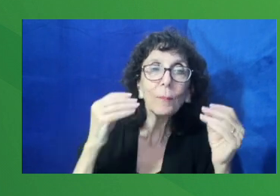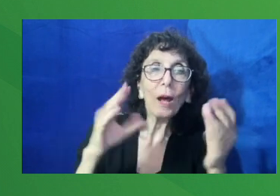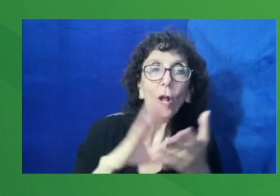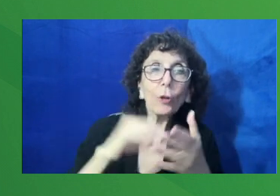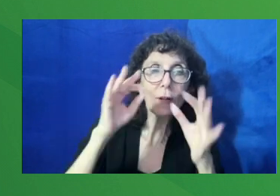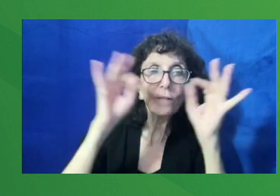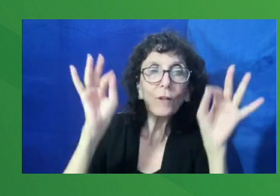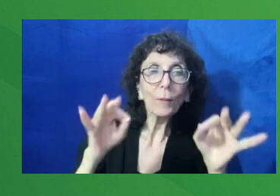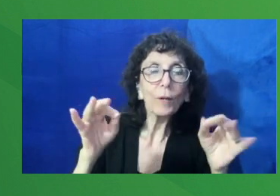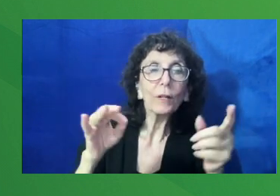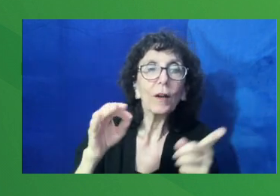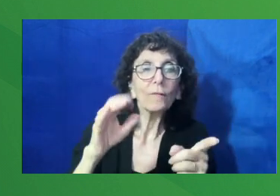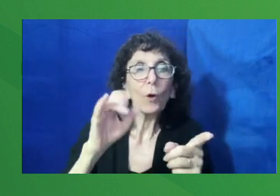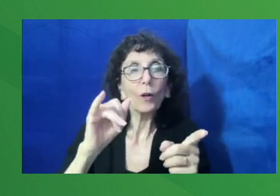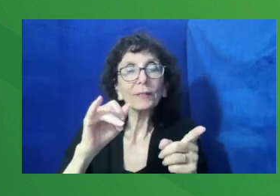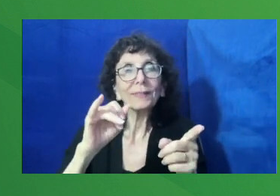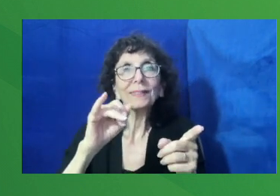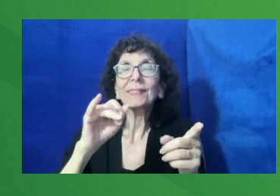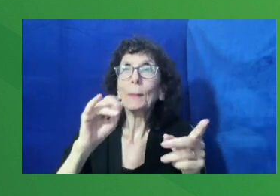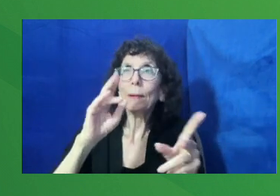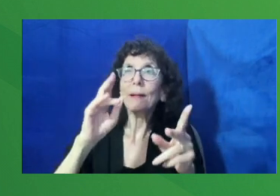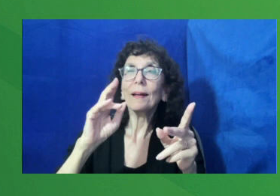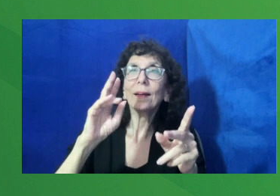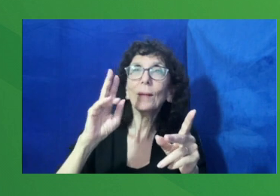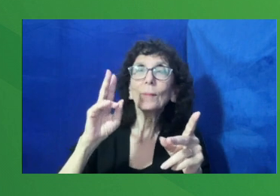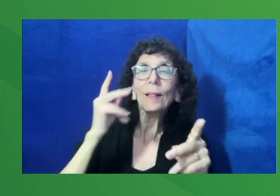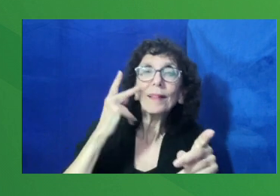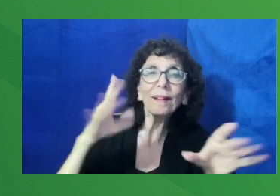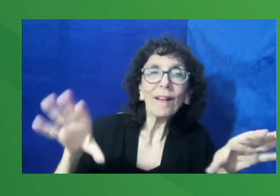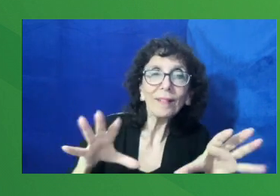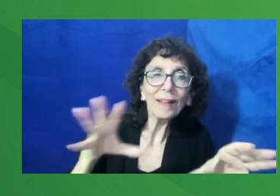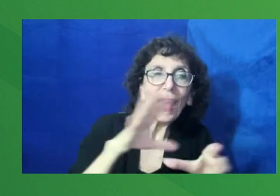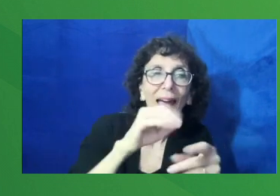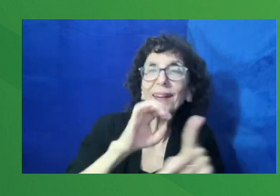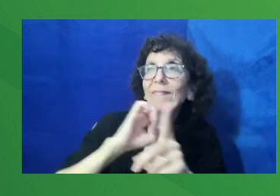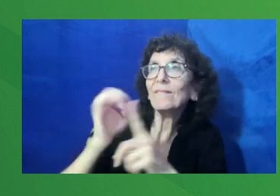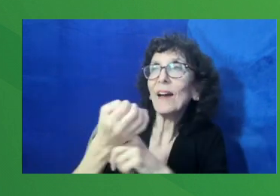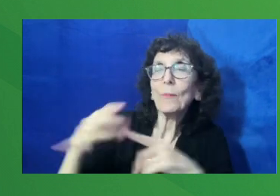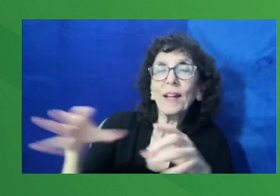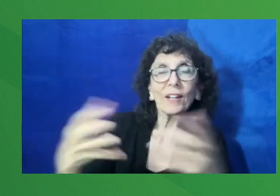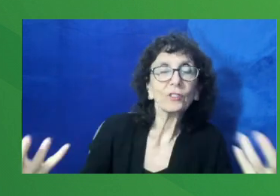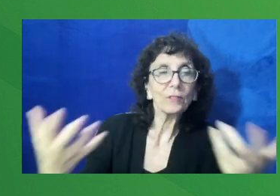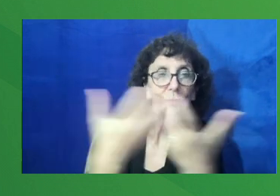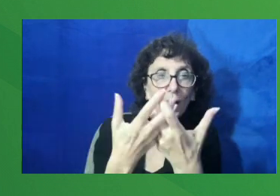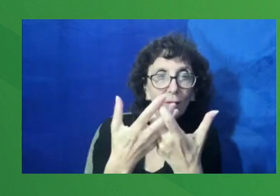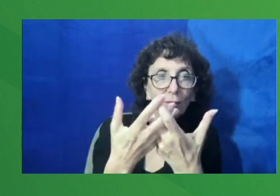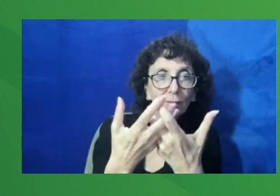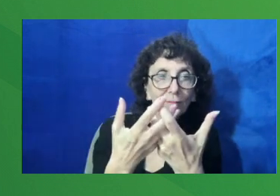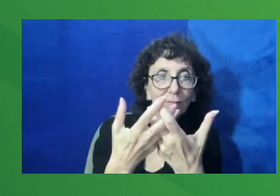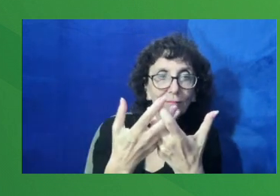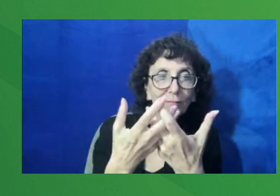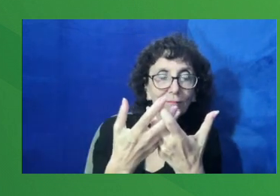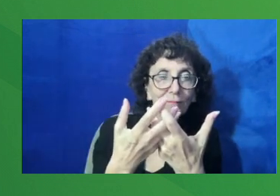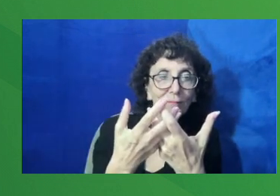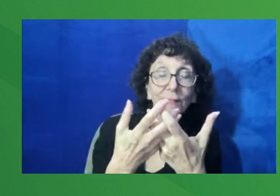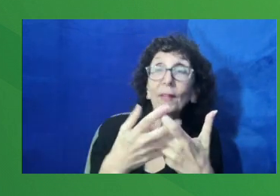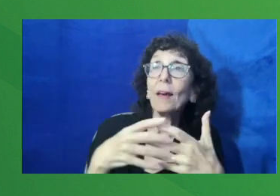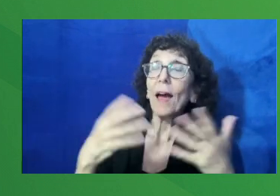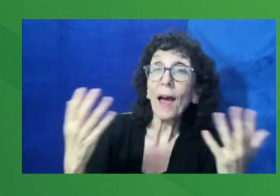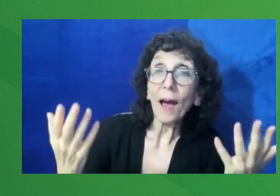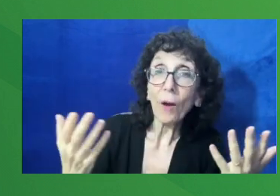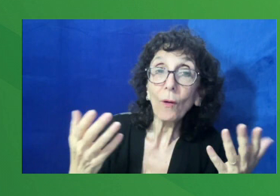civic engagement and environmental action. This framework is built from a synthesis of NAAEE's K